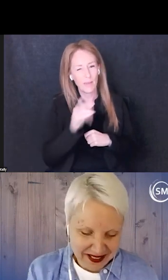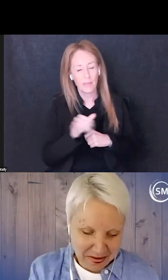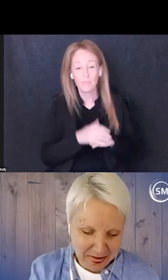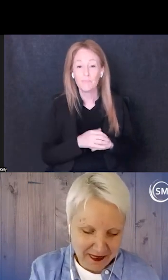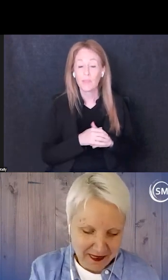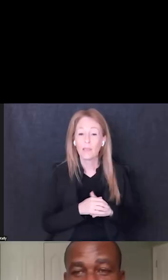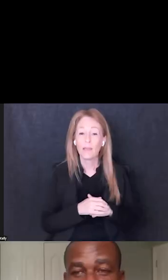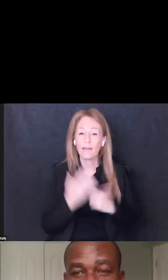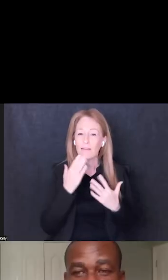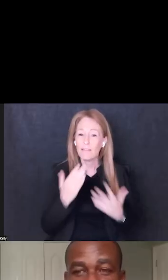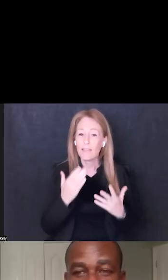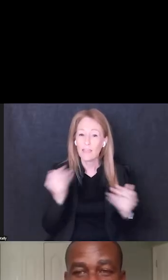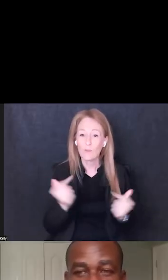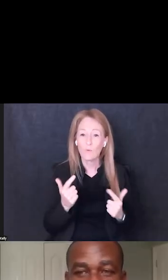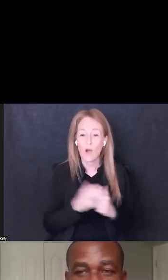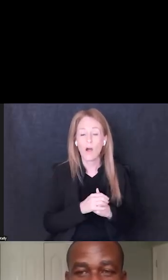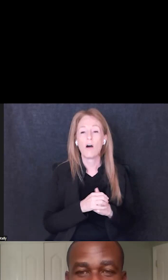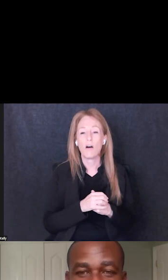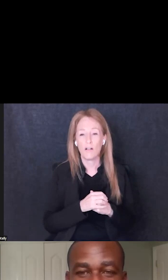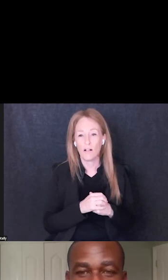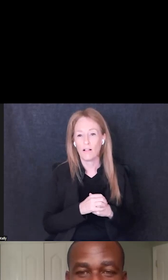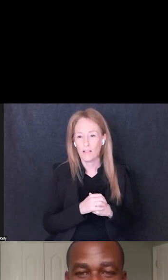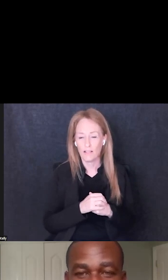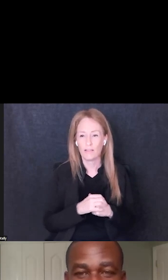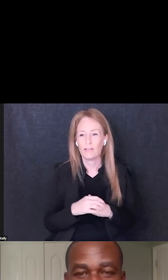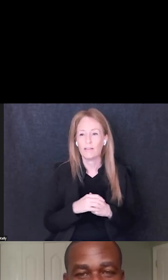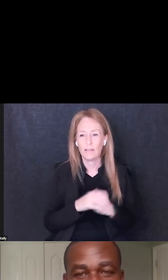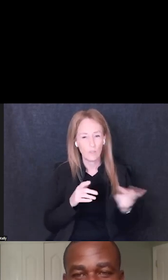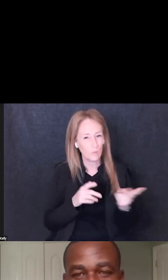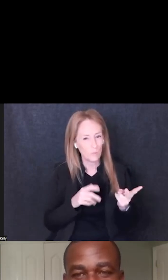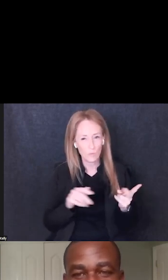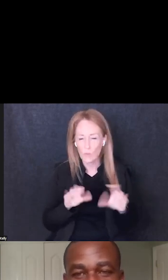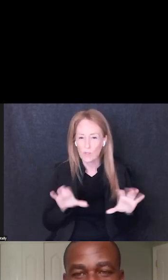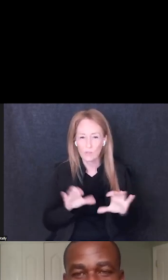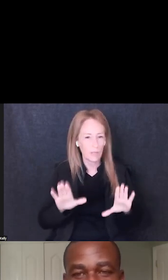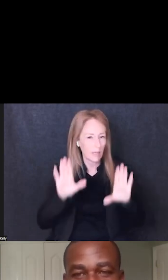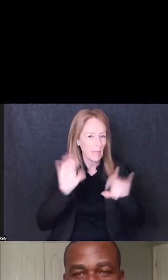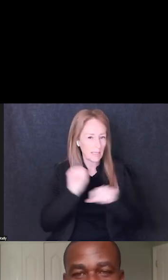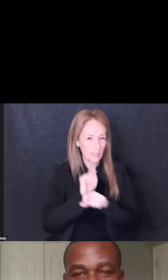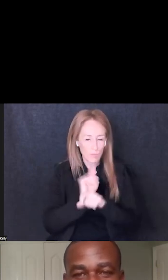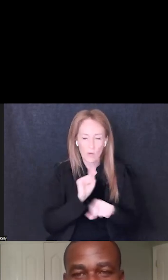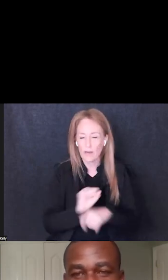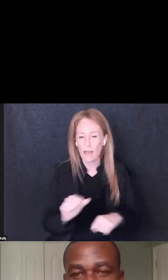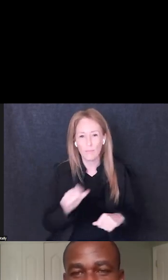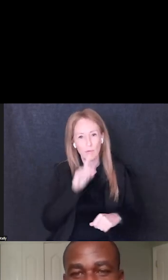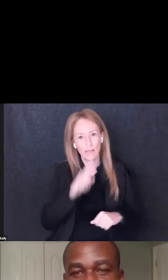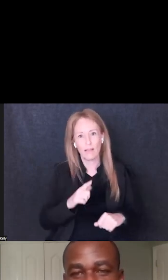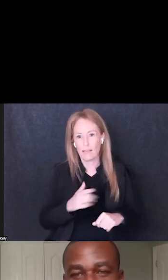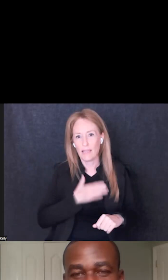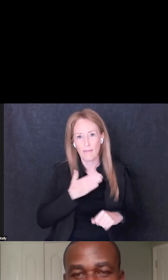YOU ARE ALL DOING A WONDERFUL JOB AND I AM THANKFUL TO WORK ALONGSIDE OF YOU WITH THESE